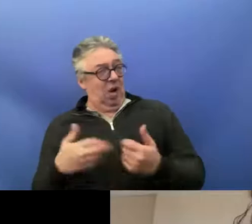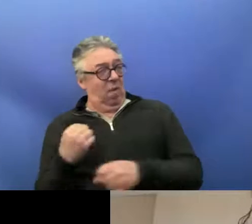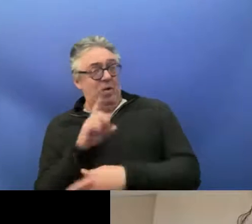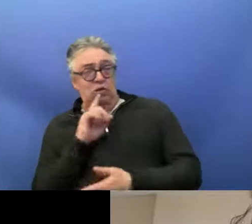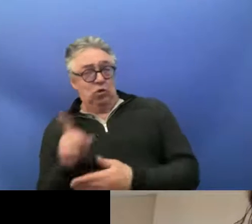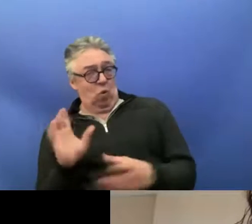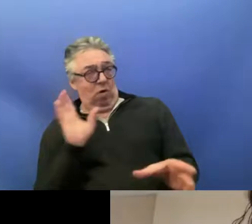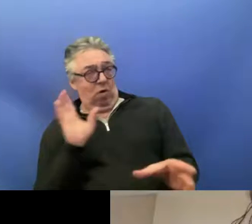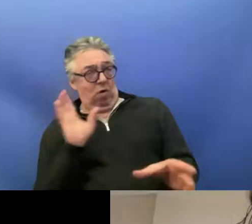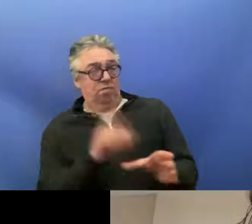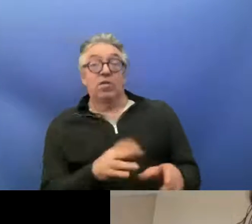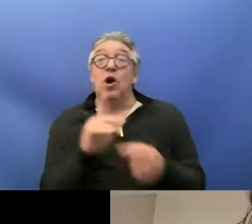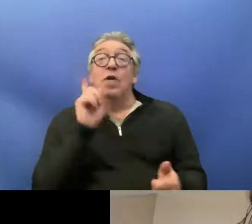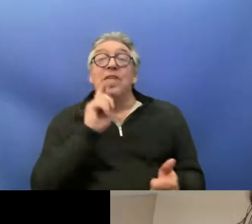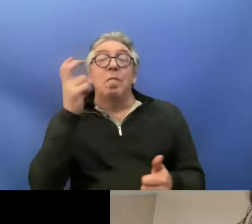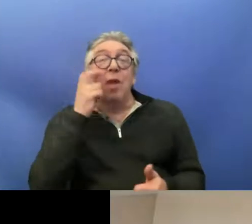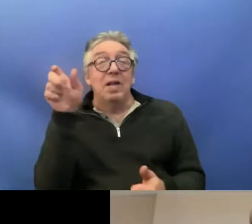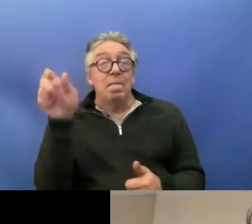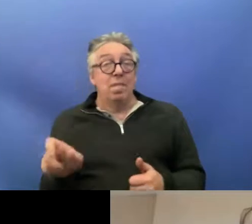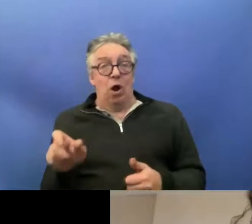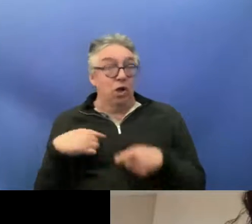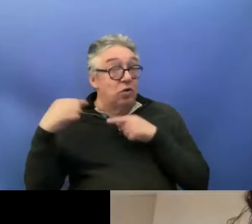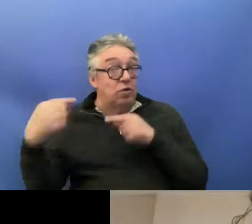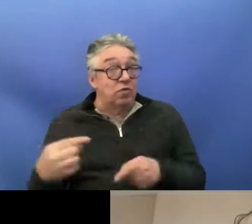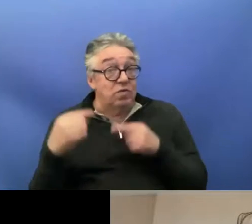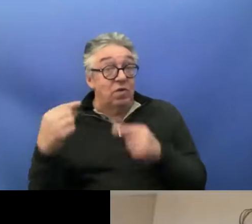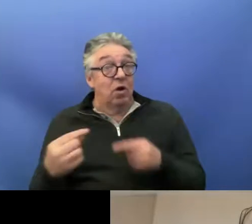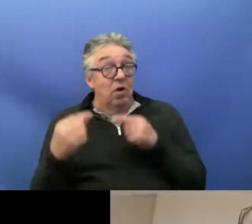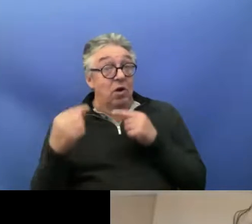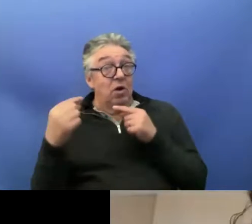Such as persons with deaf blindness, struggling to be included in the census.